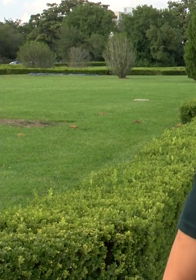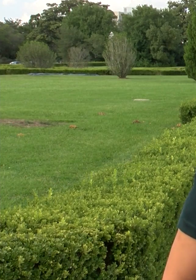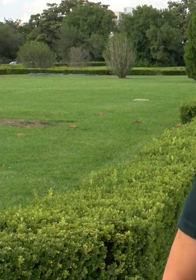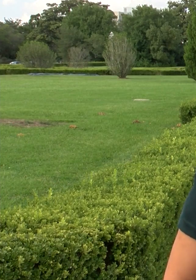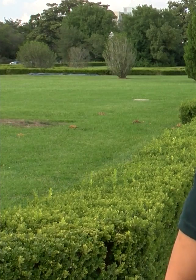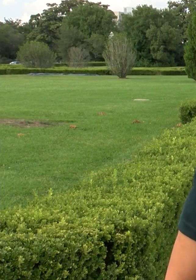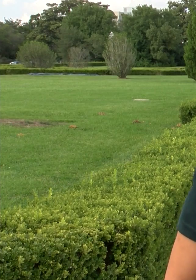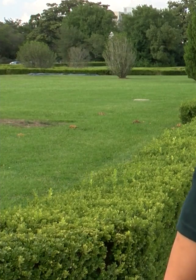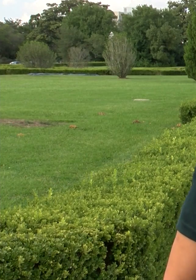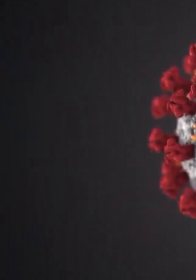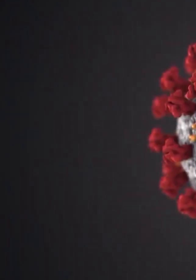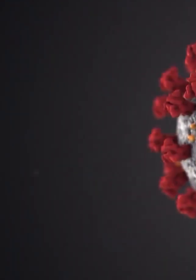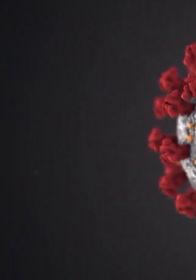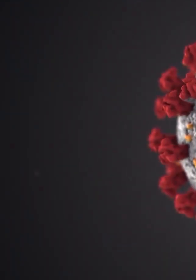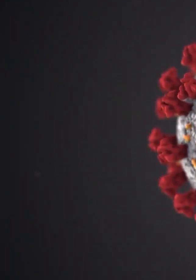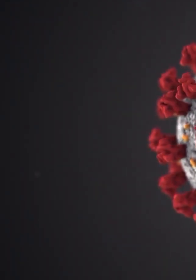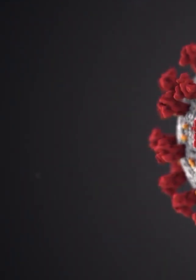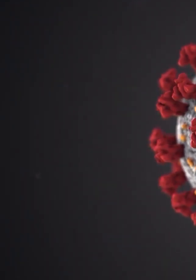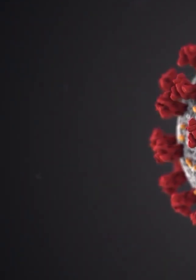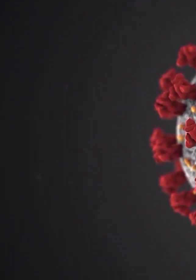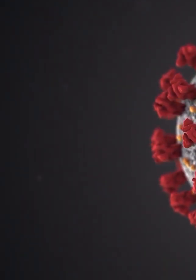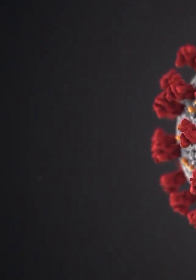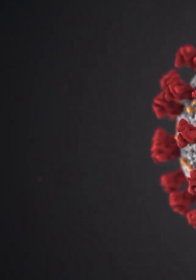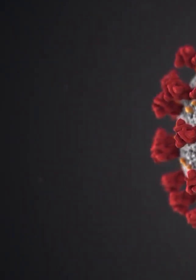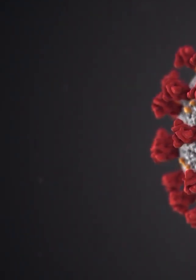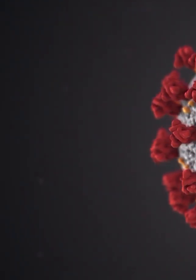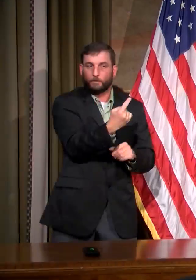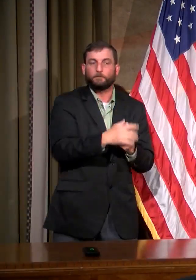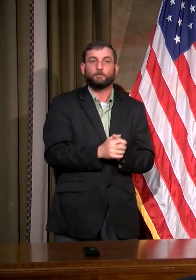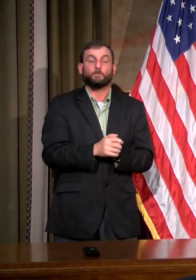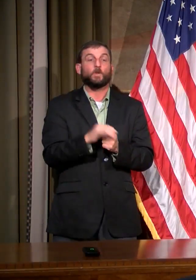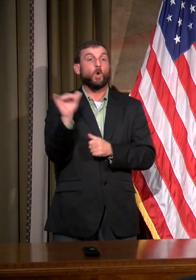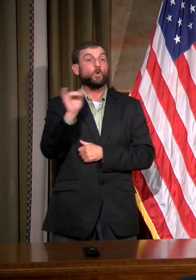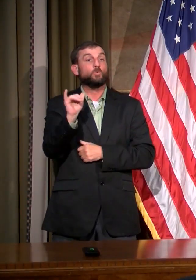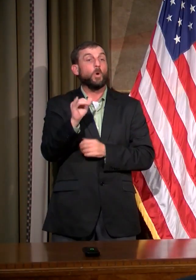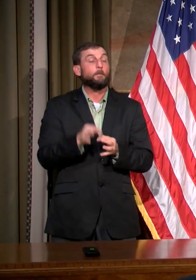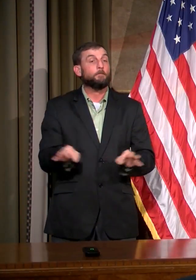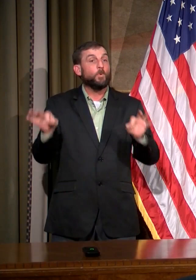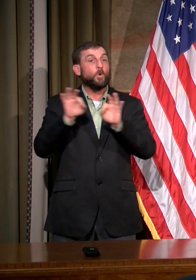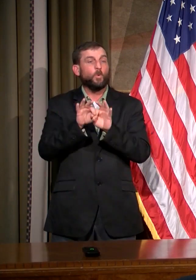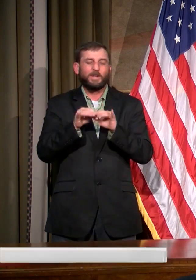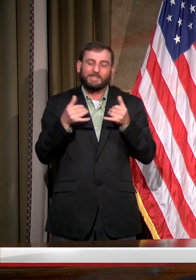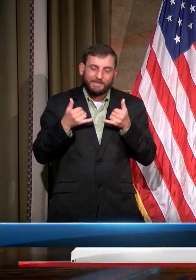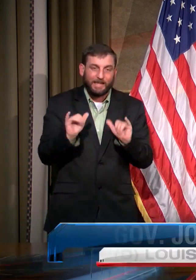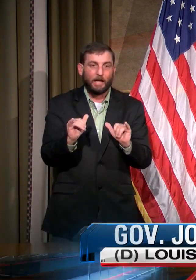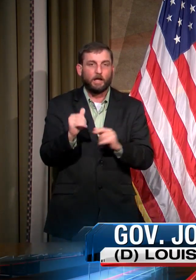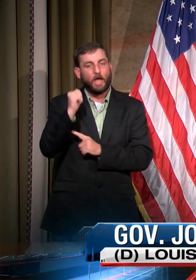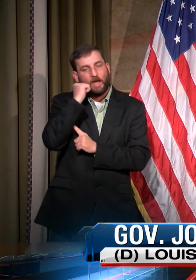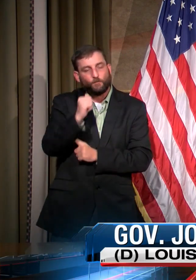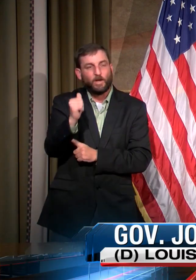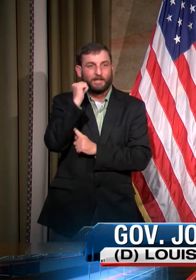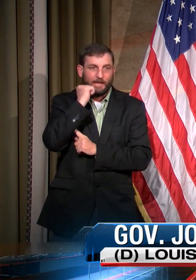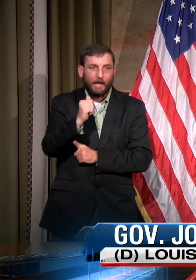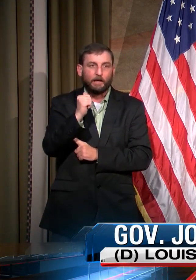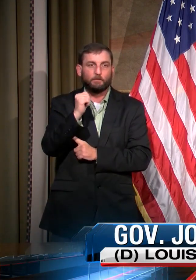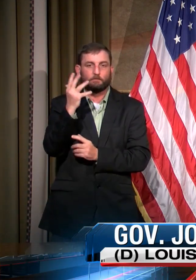RATE PER CAPITA. BUT WE STILL AREN'T IN THE CLEAR. Gov. John Bel Edwards: We are still losing people every single day. THE GOVERNOR GAVE A GRIM